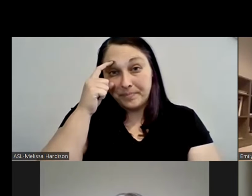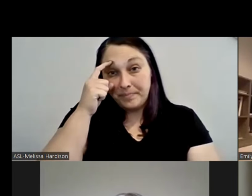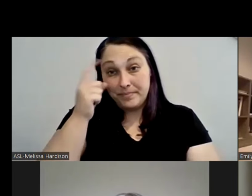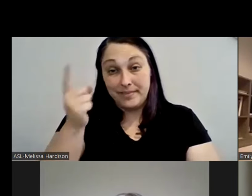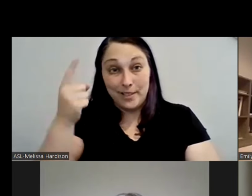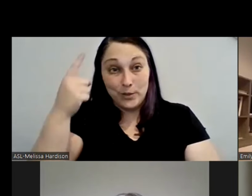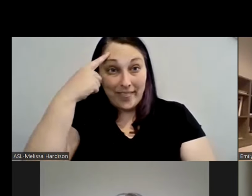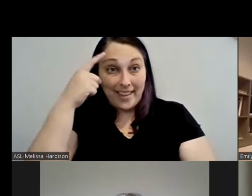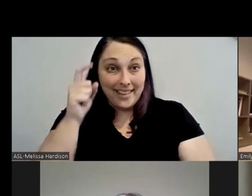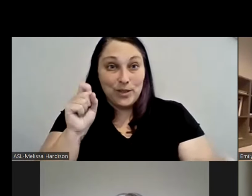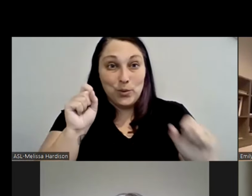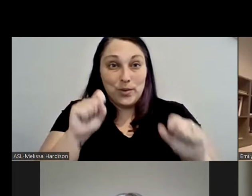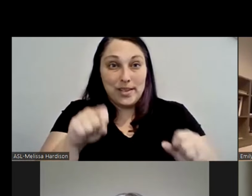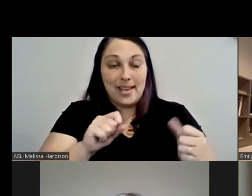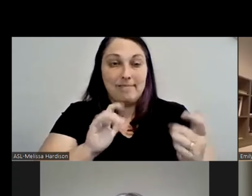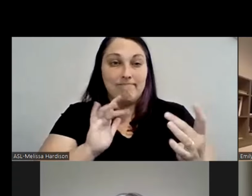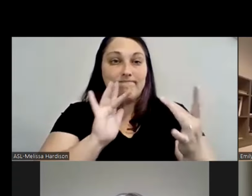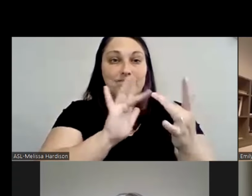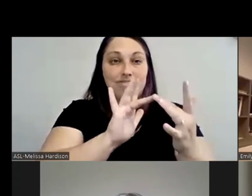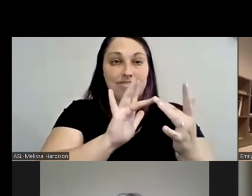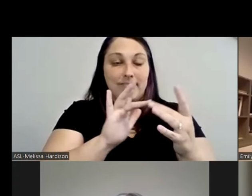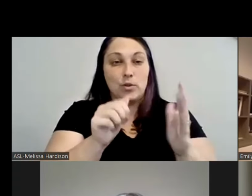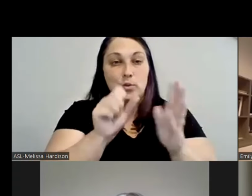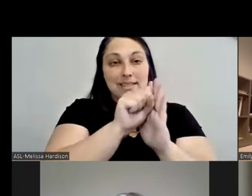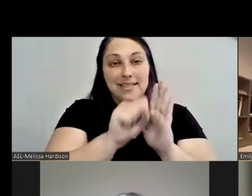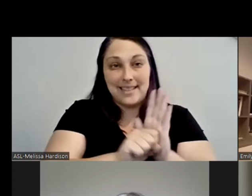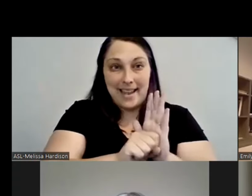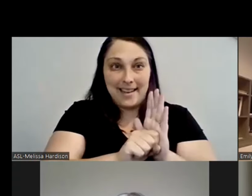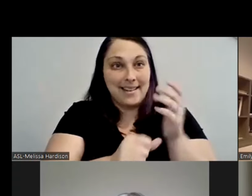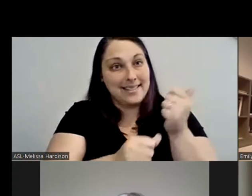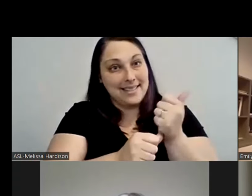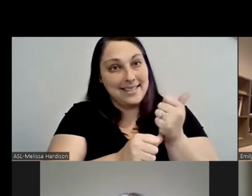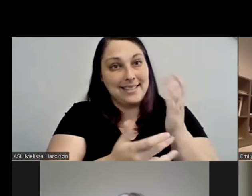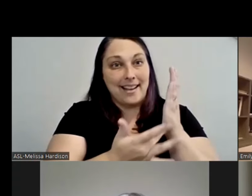joining us today to bring different perspectives as we tackle this very important topic.